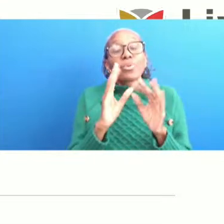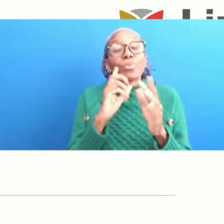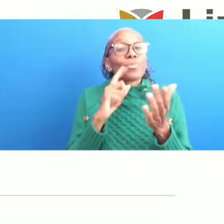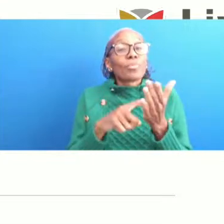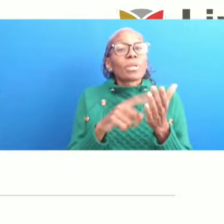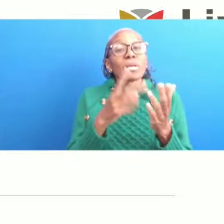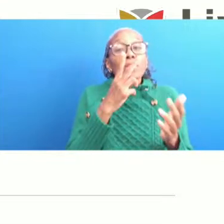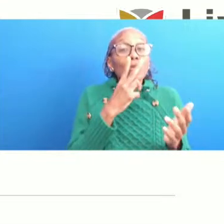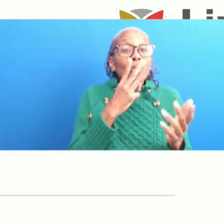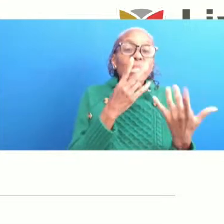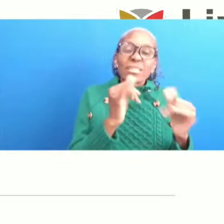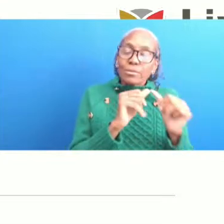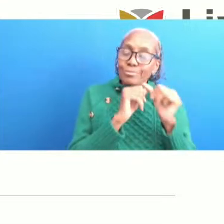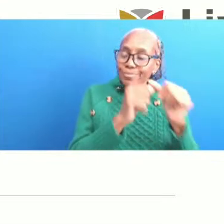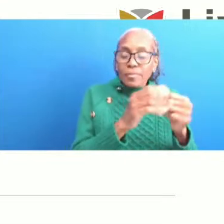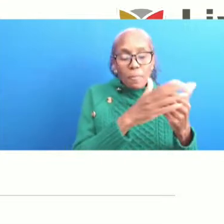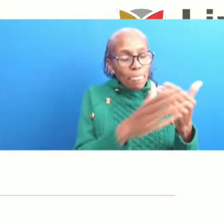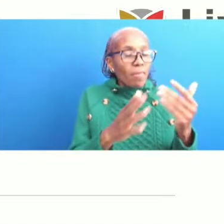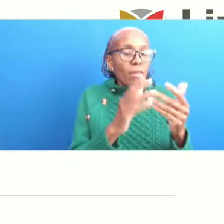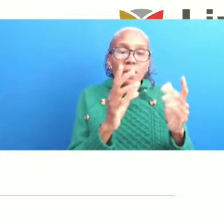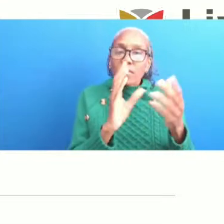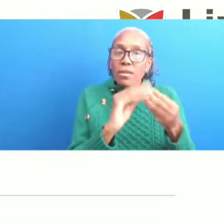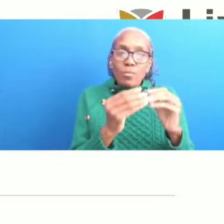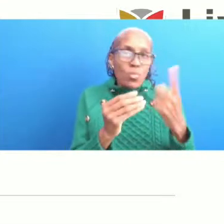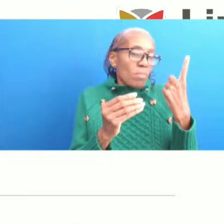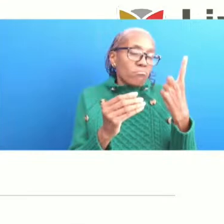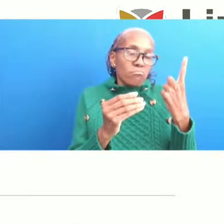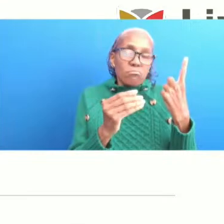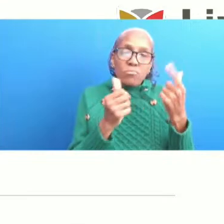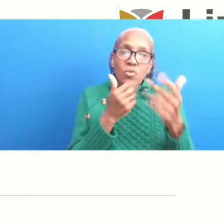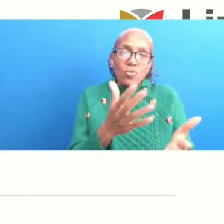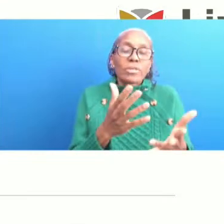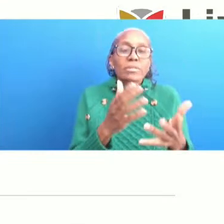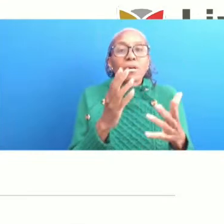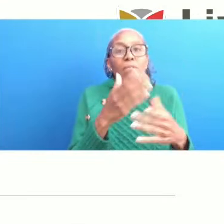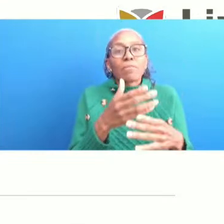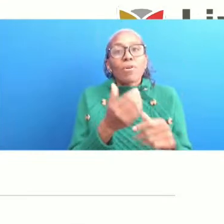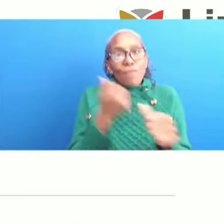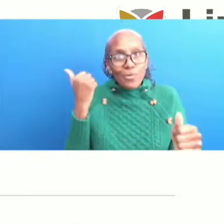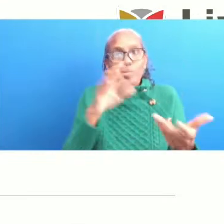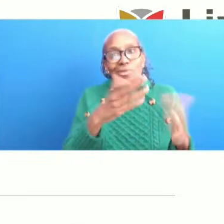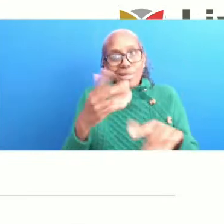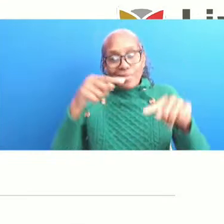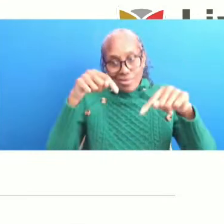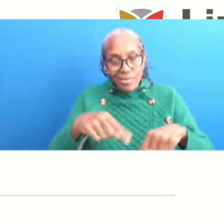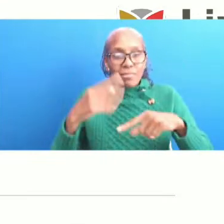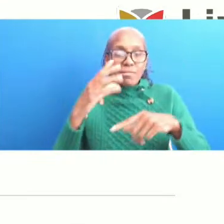PREVENTION. BUT IT IS IMPORTANT TO ALSO RECOGNIZE THAT SMOKING STILL